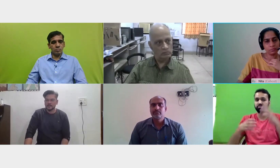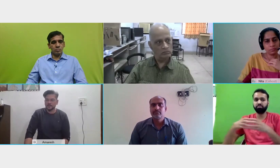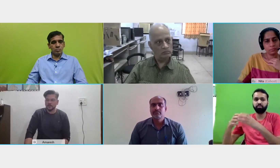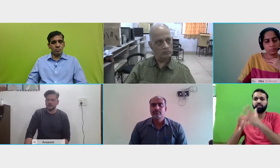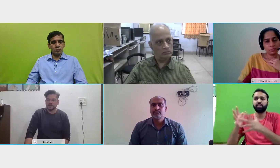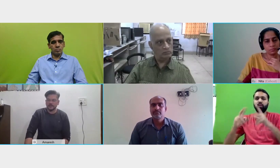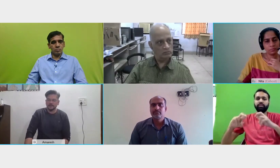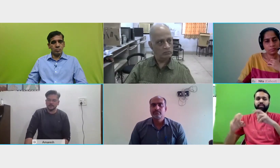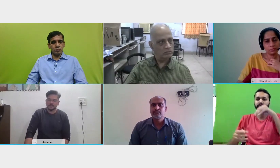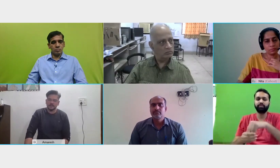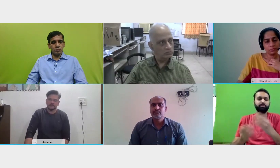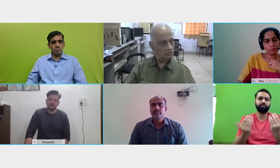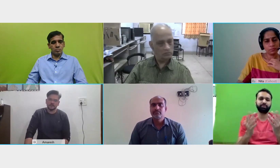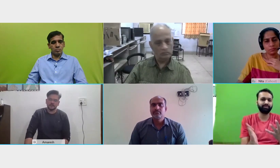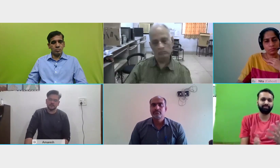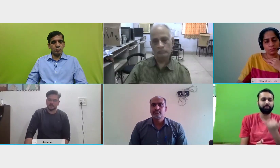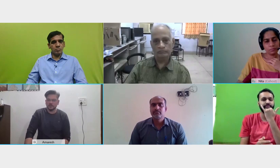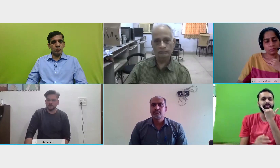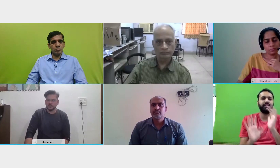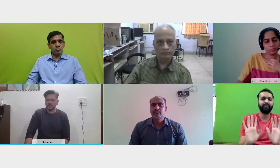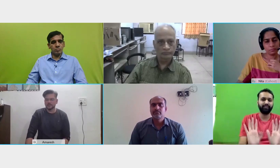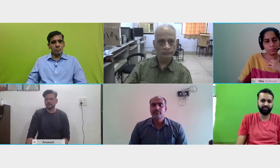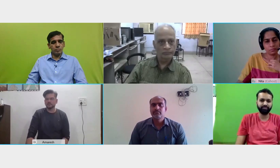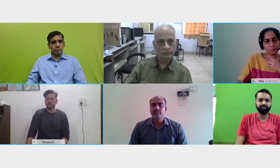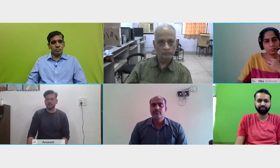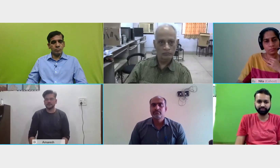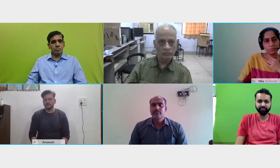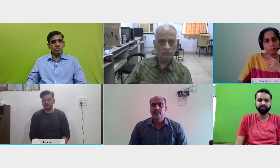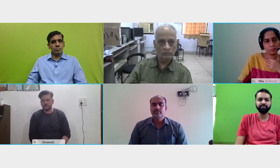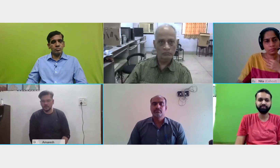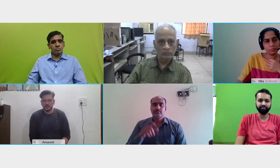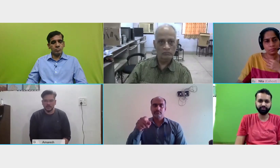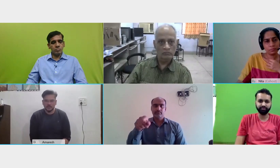so if you work together then it would be the work would be much more useful for people.